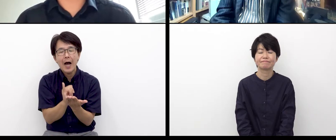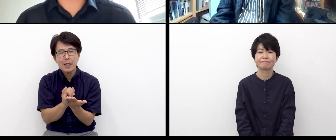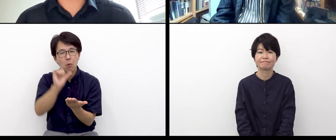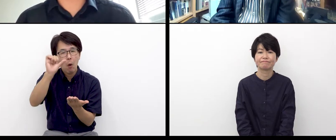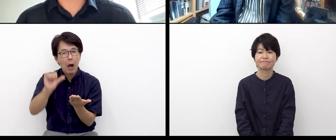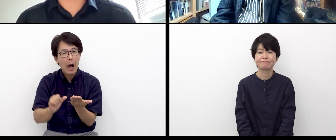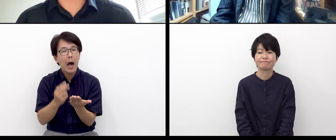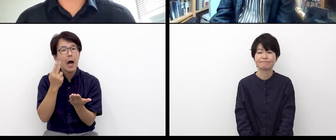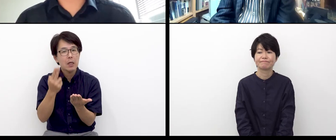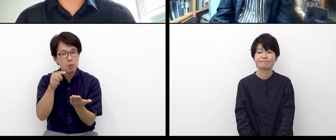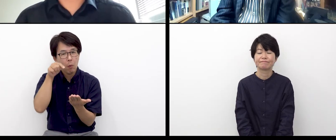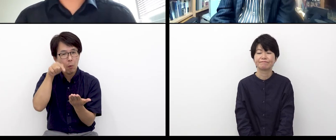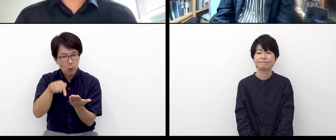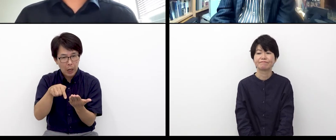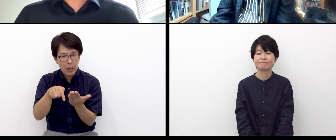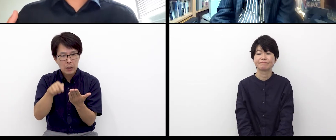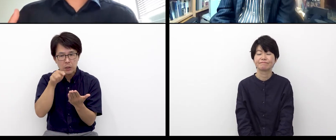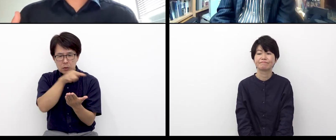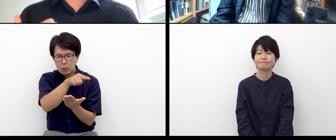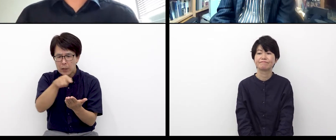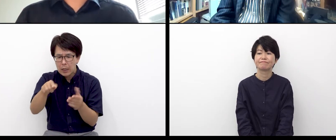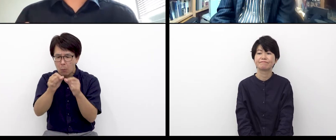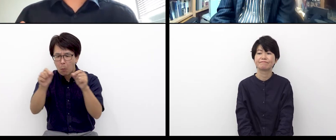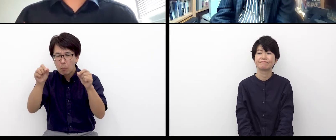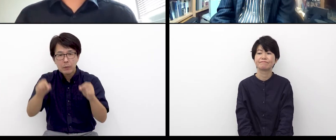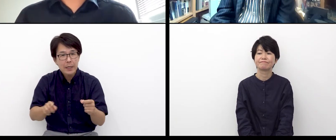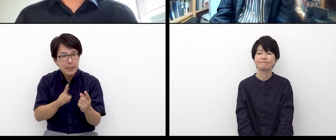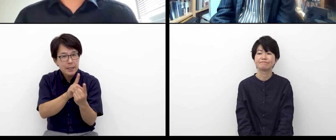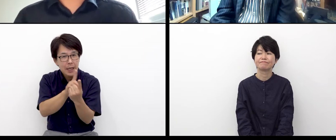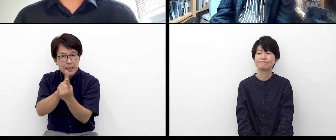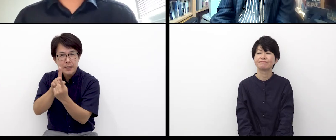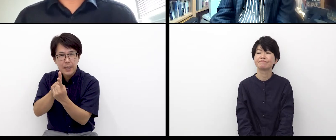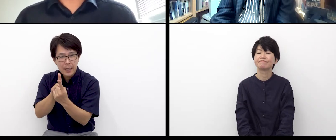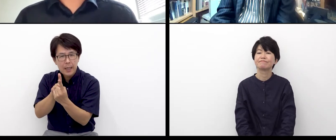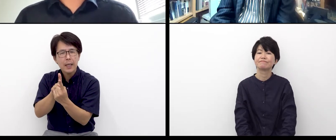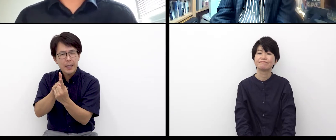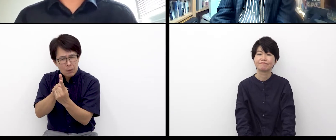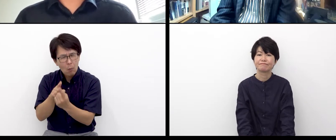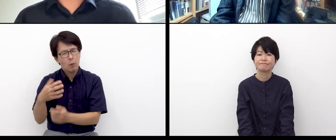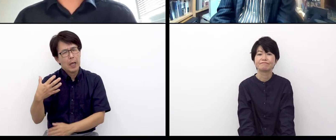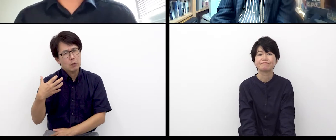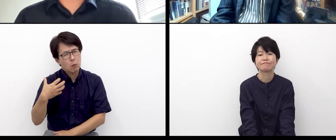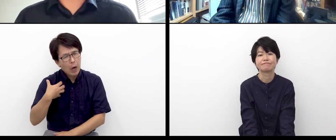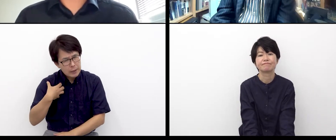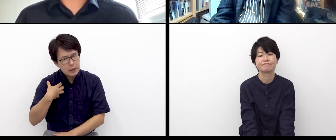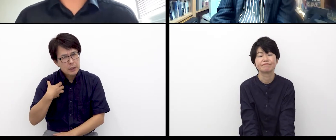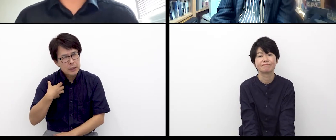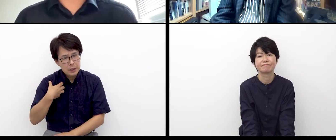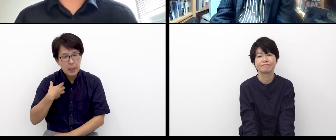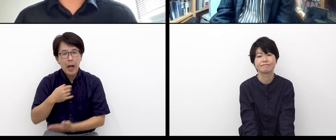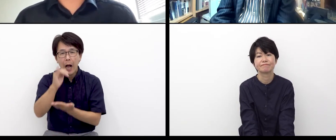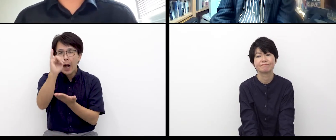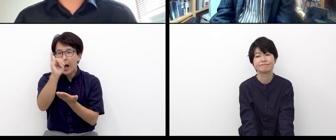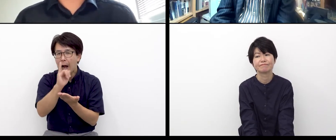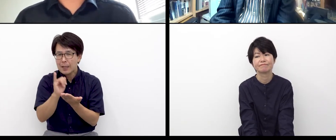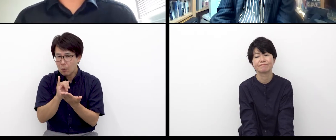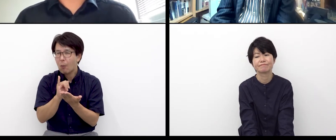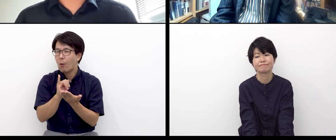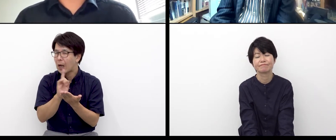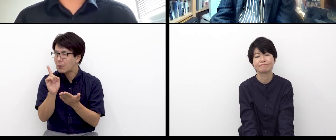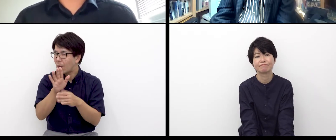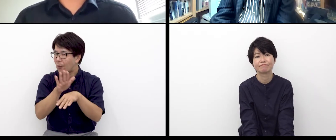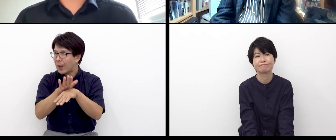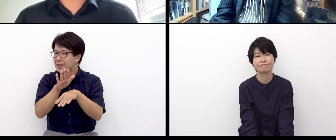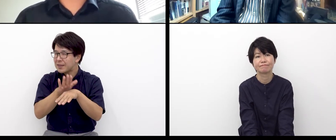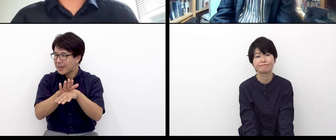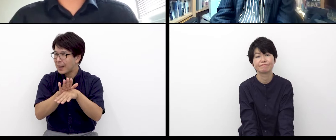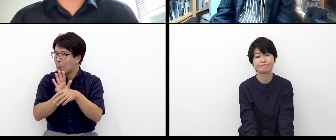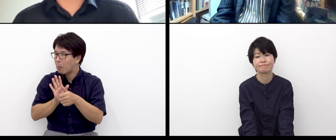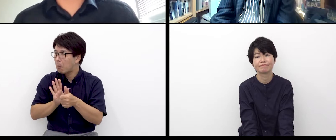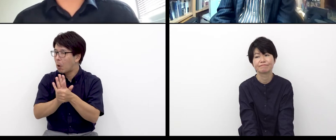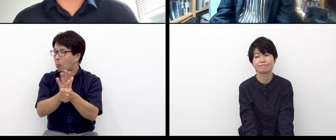In that situation, what kind of role, and how, you think art has